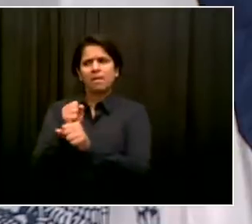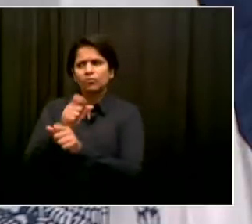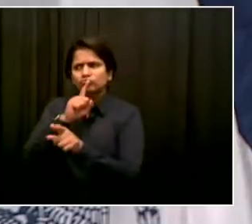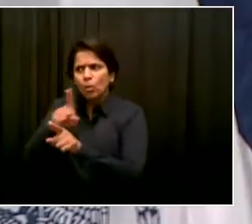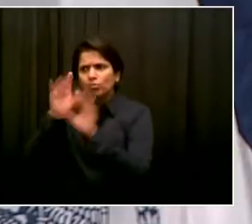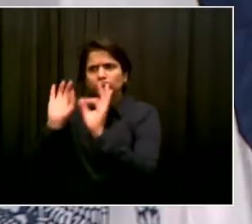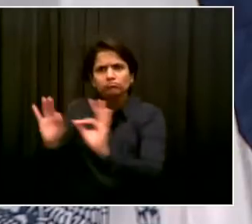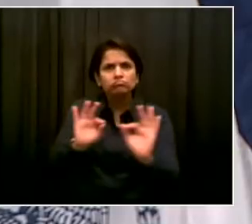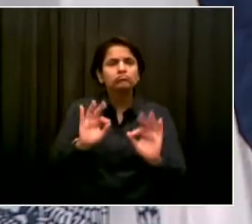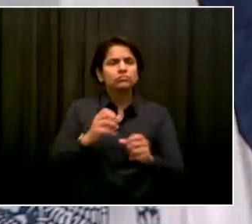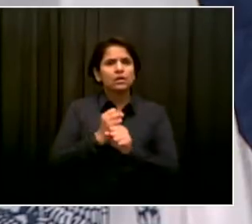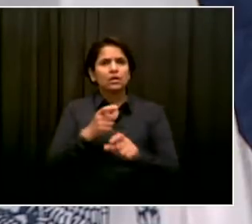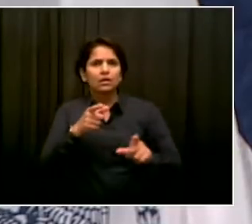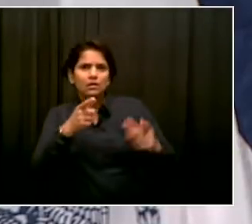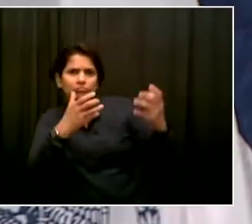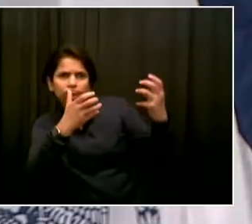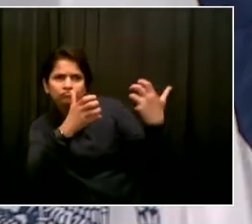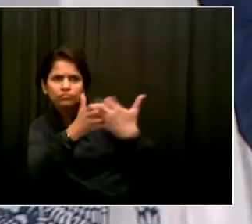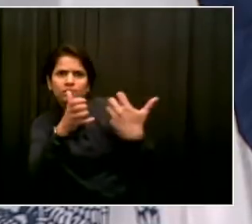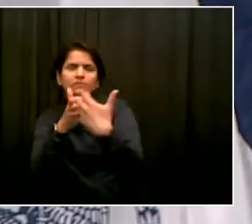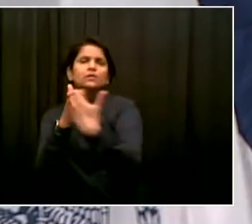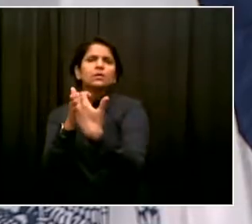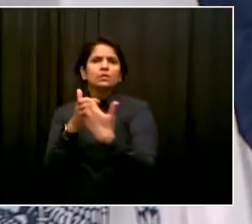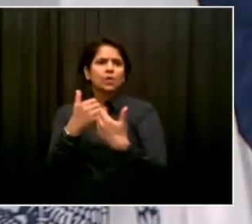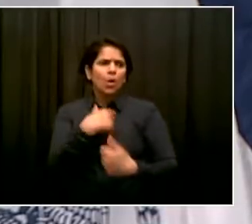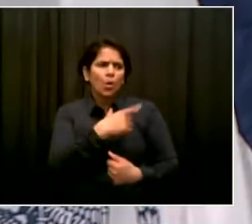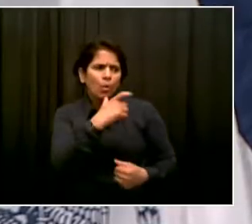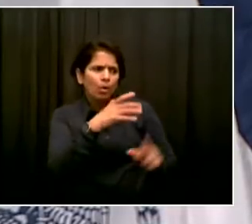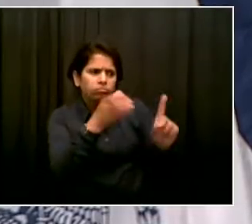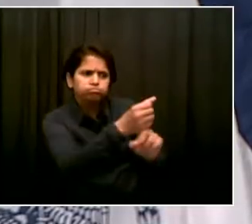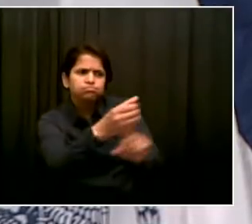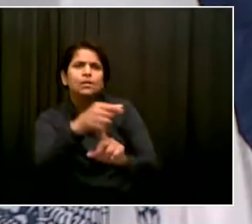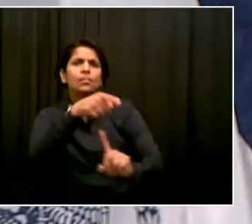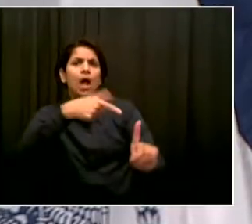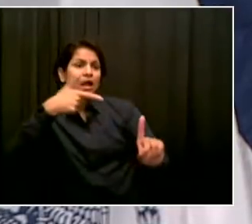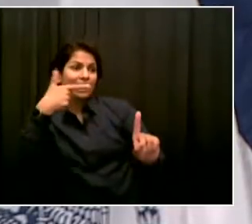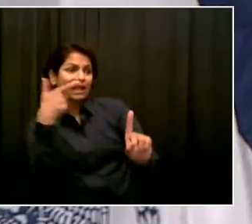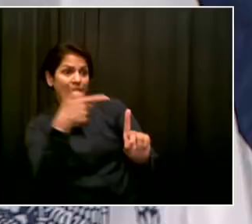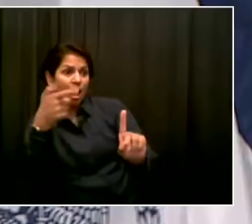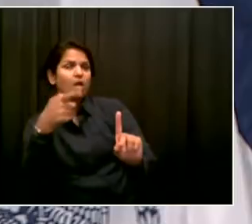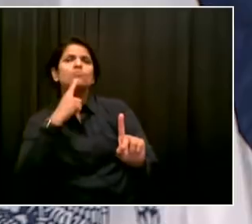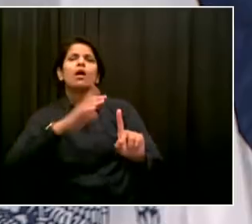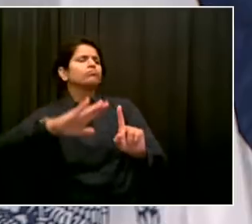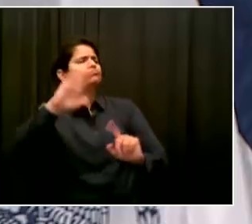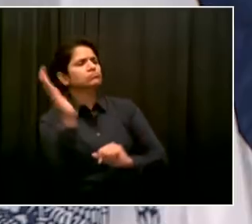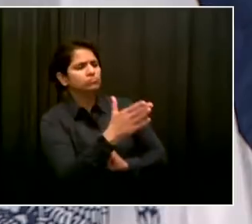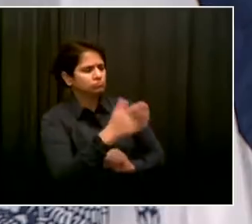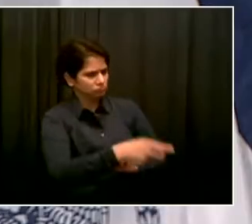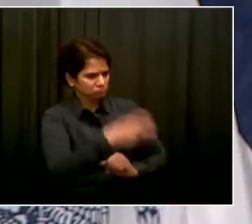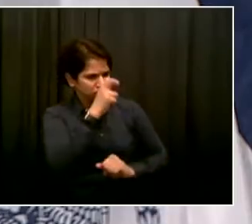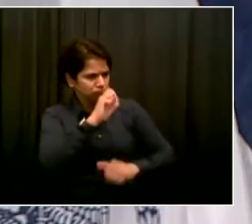PEOPLE. THE KIND OF INVESTMEN TSWEH AVE TO MAKE AND ALSO THE WAY WE HAVE TO CREATE THE RIGHT CONSEQUENCES